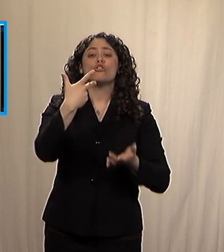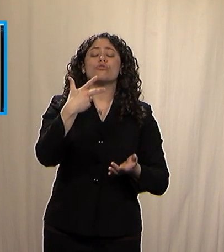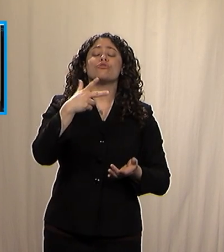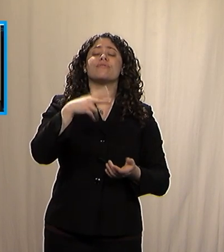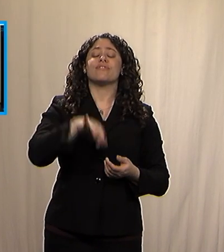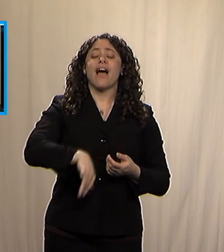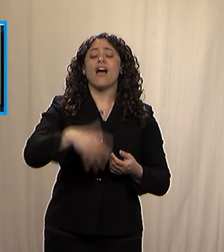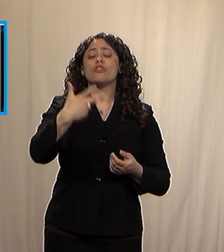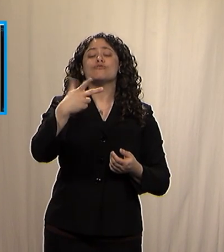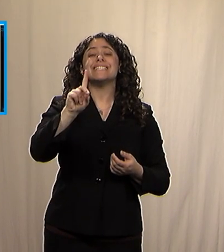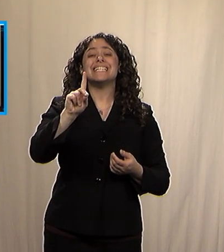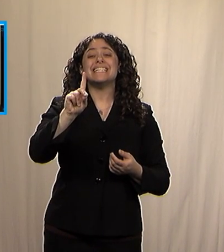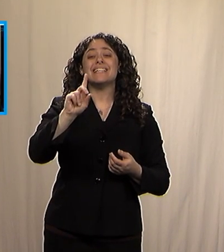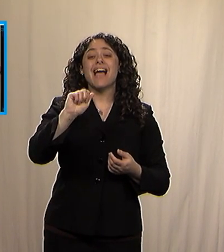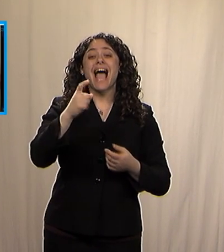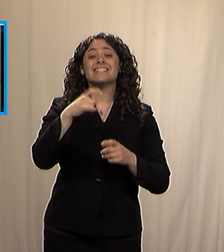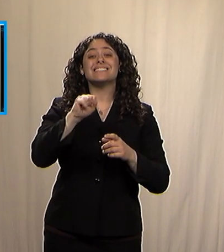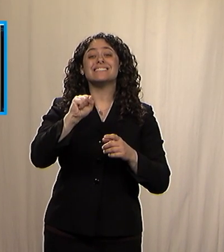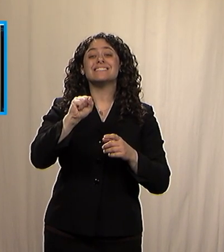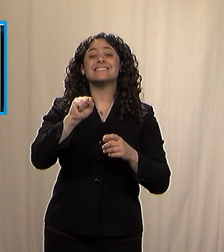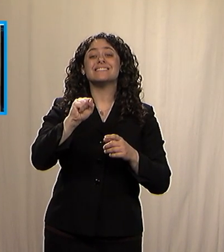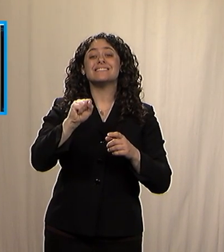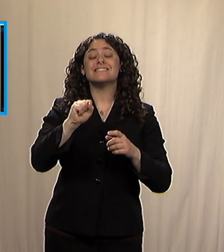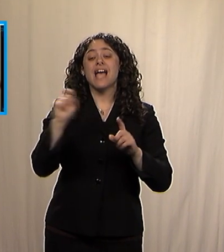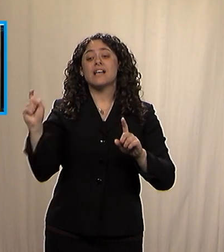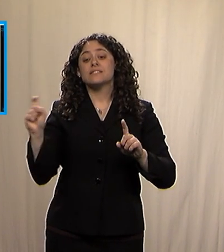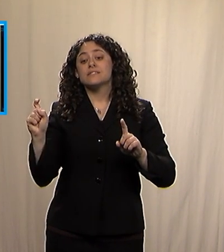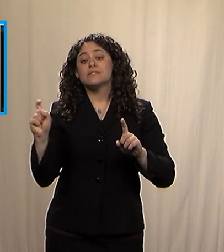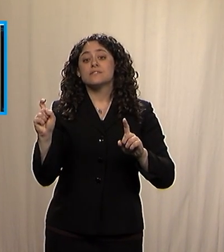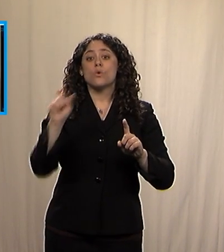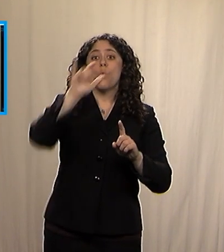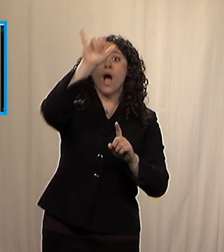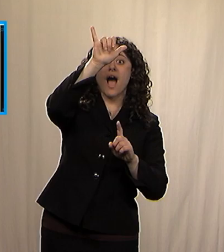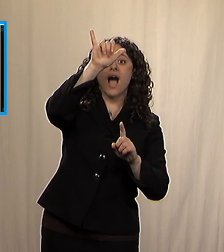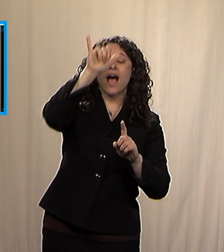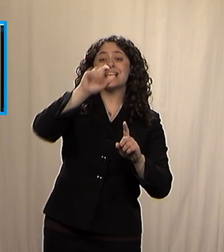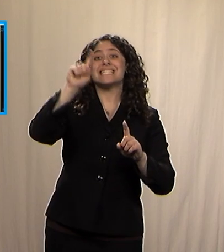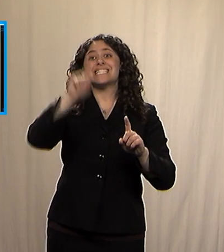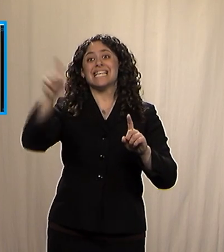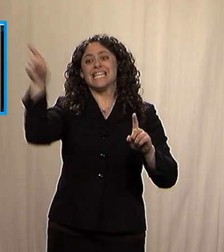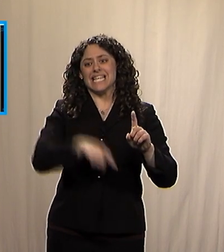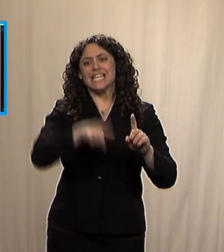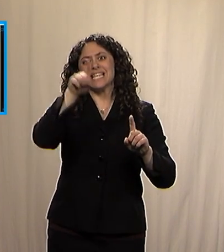It does feel like this different dynamic space that we're moving through.